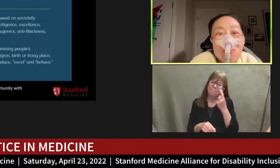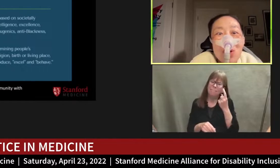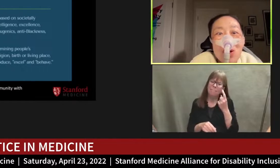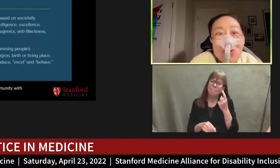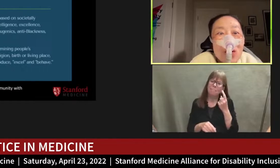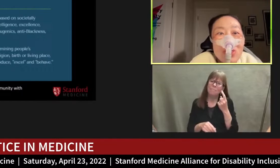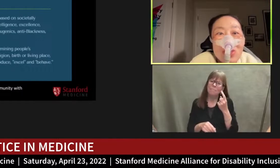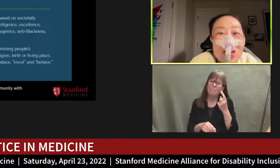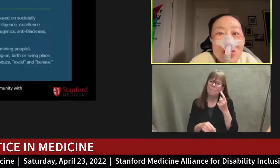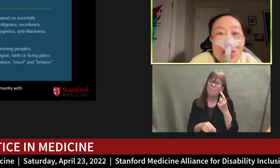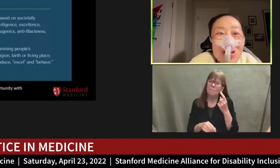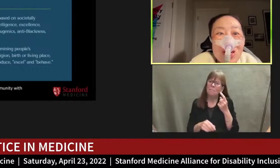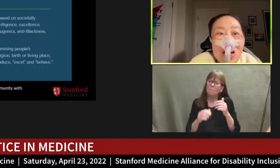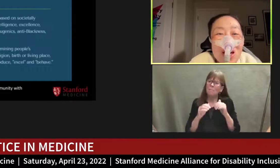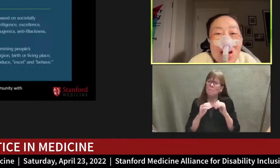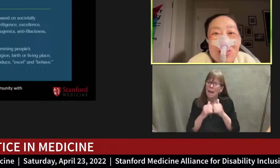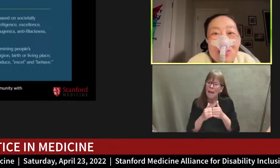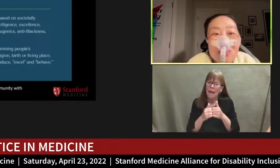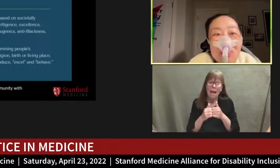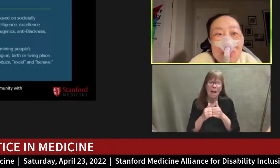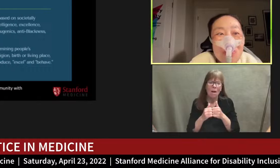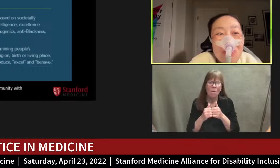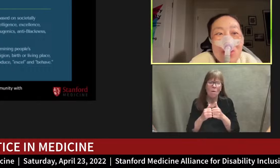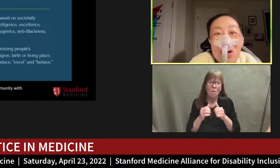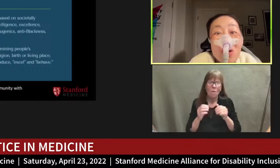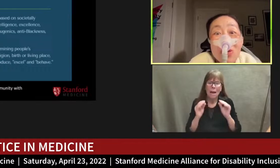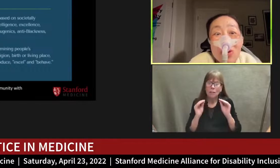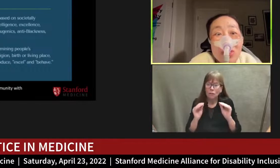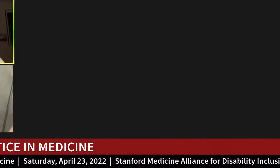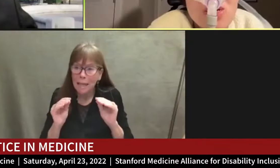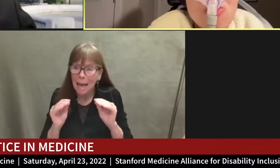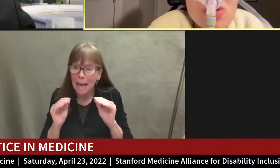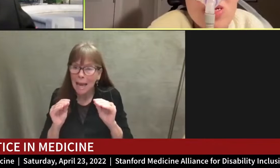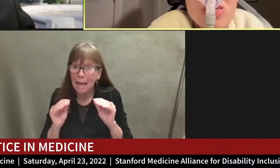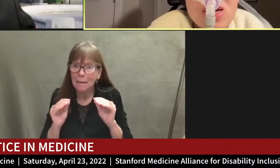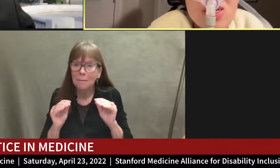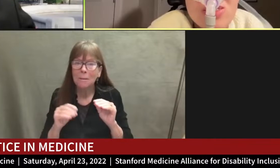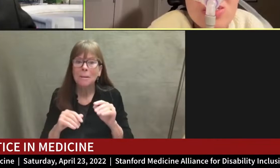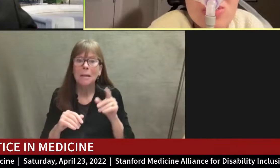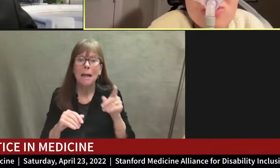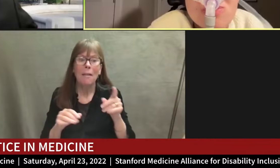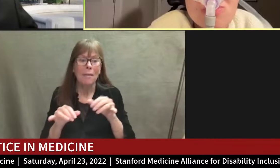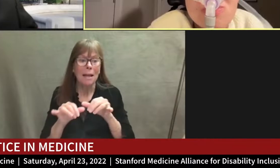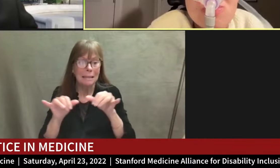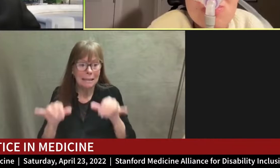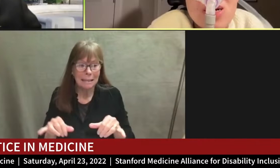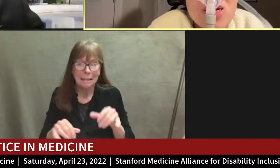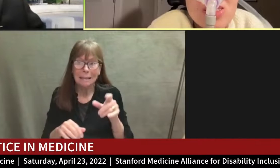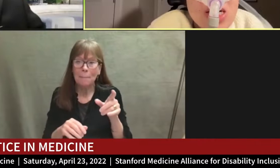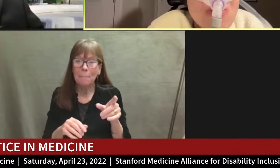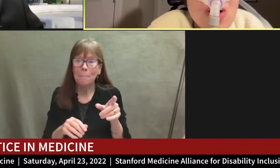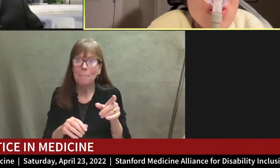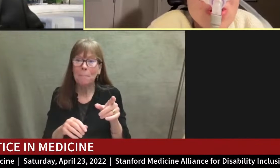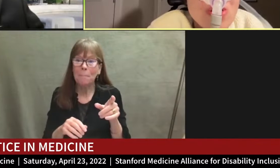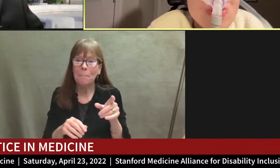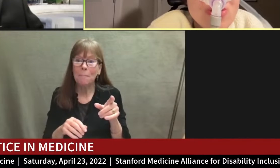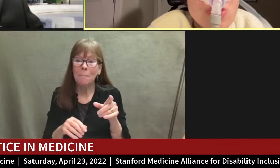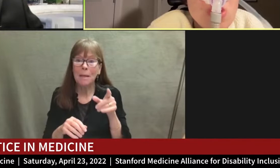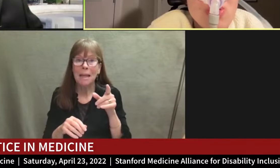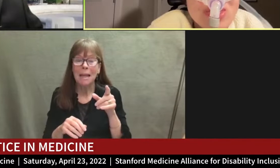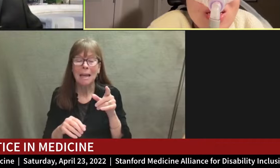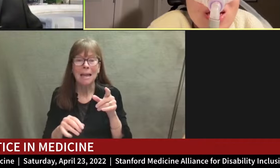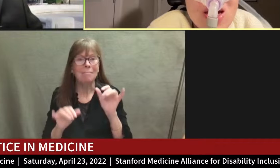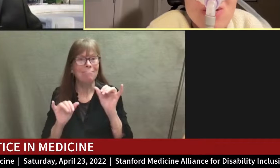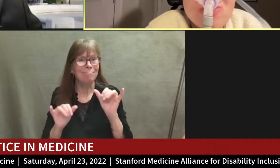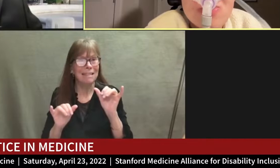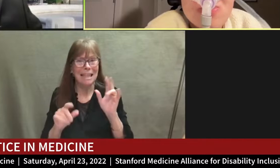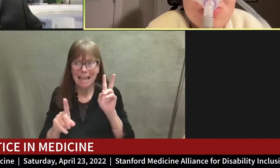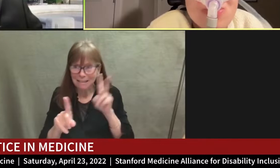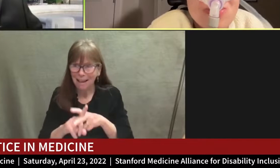medical education and the healthcare system really does present a value to normalcy. And